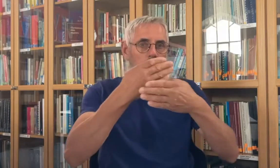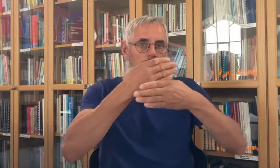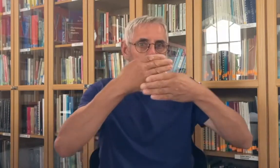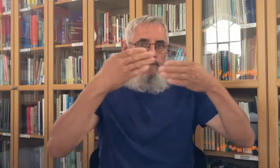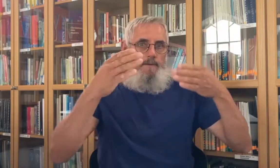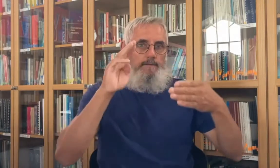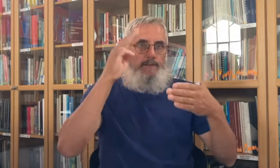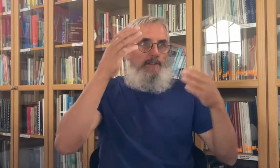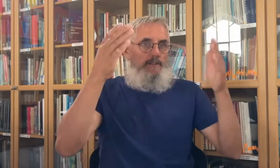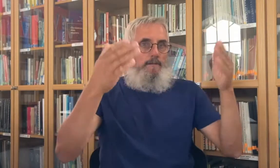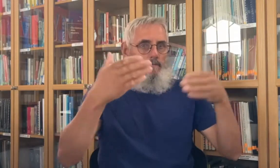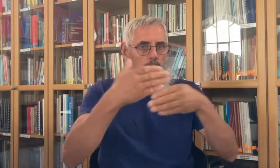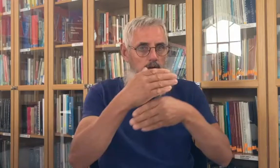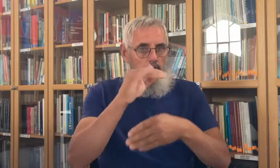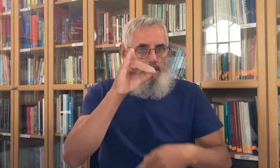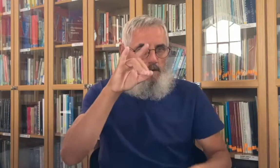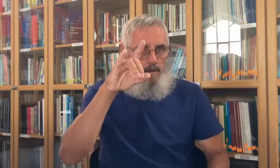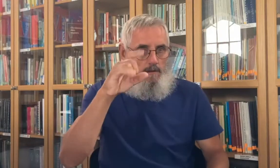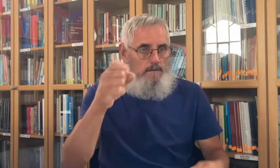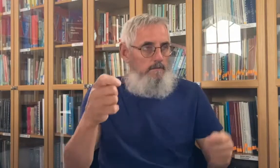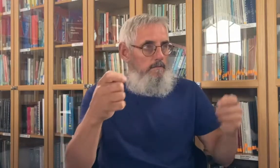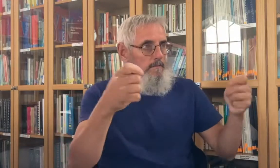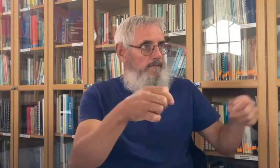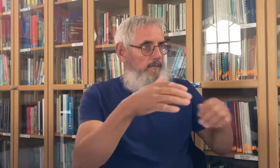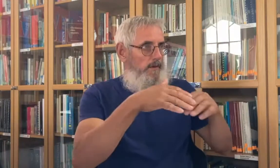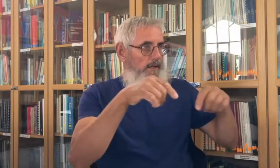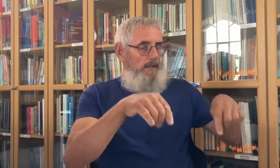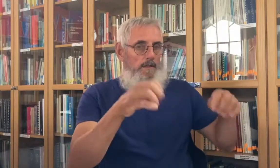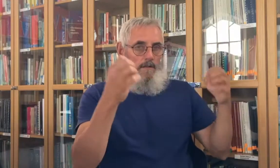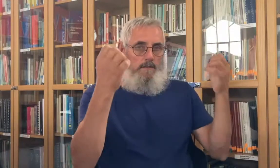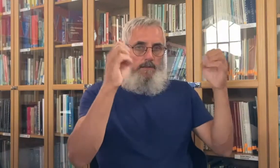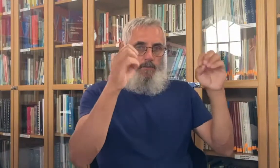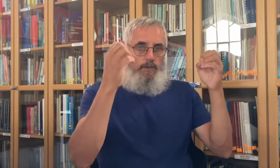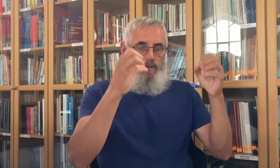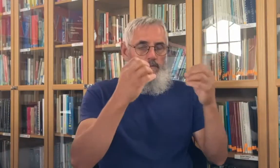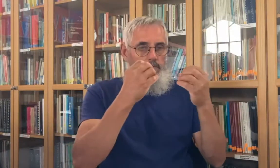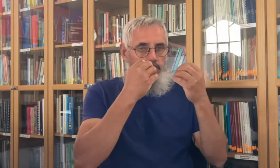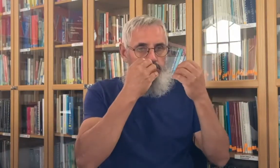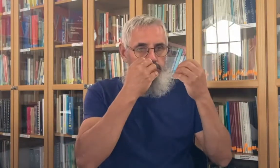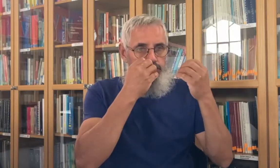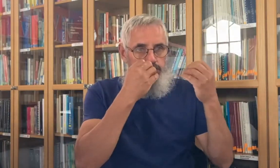us in purchasing one or two beautiful large pieces by Cooley, now exhibited in the museum.